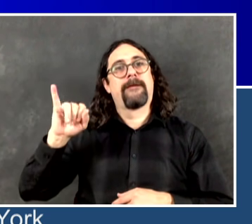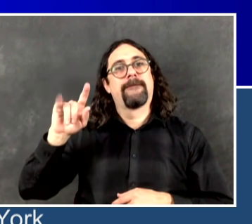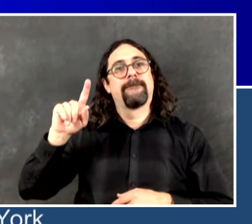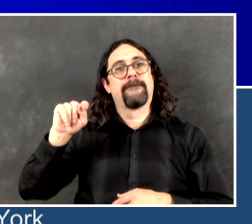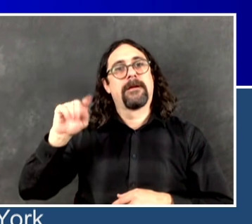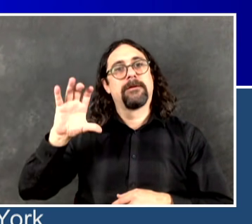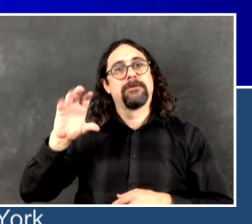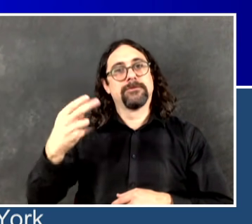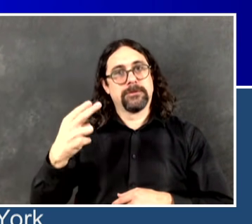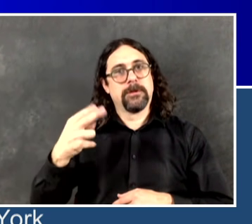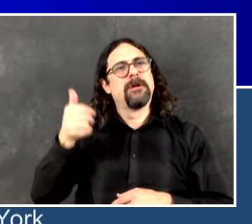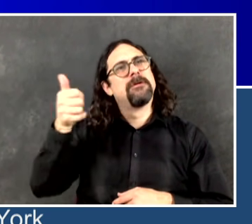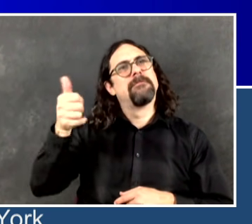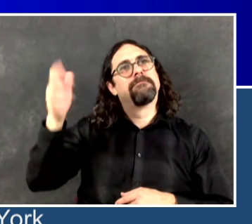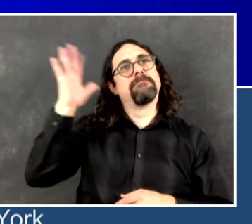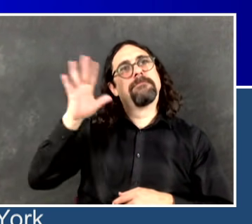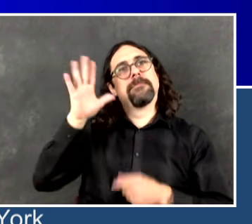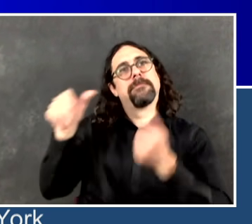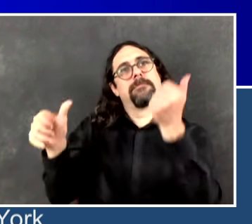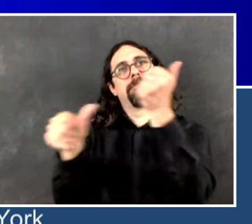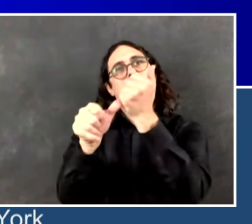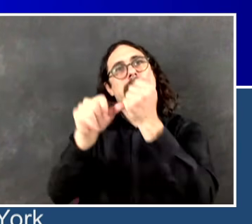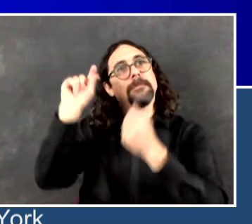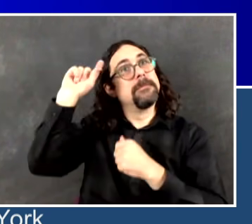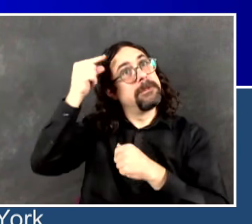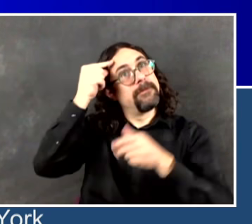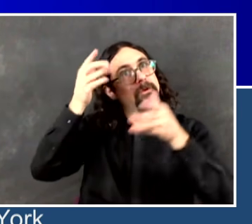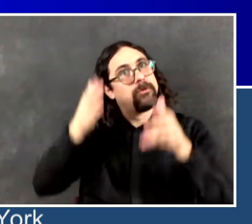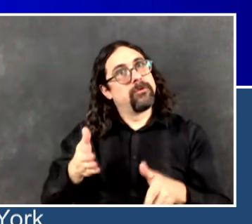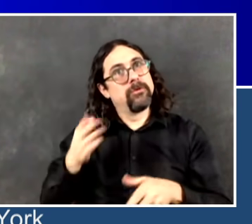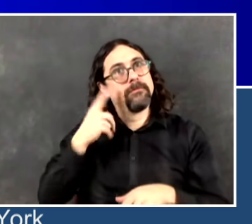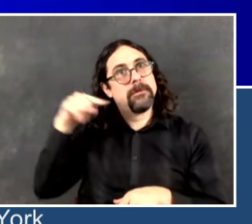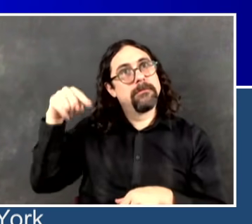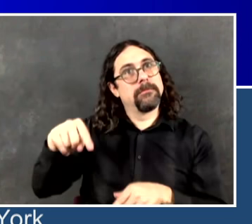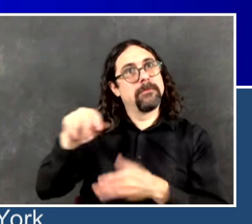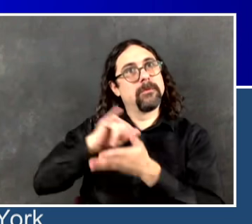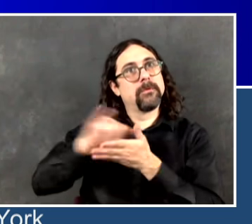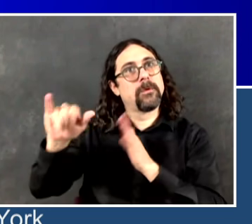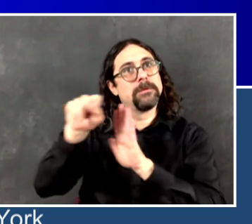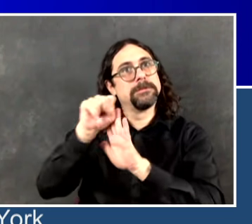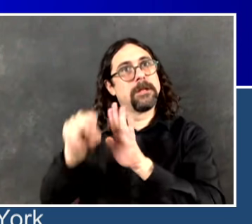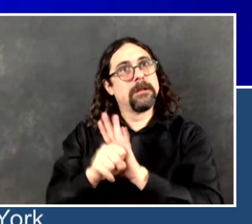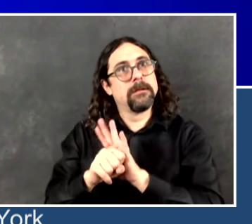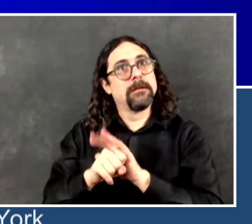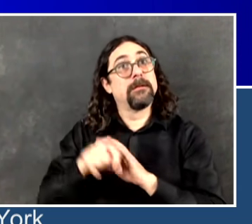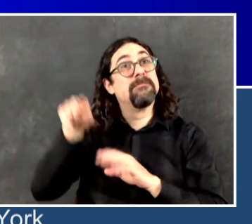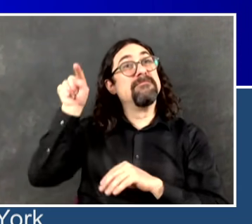GOVERNOR OF NEW YORK STATE. A LEGEND. AND HE'S ONE OF THE PEOPLE THAT HE TLPH ISCI TY